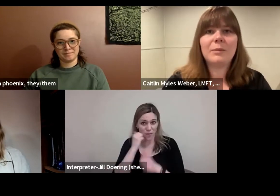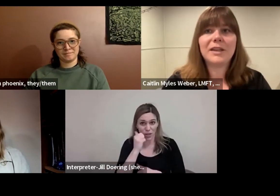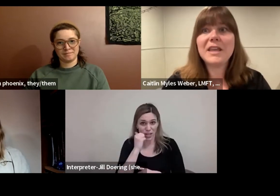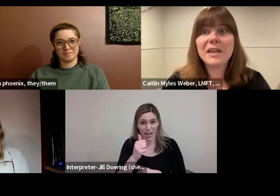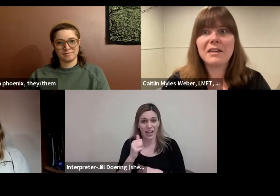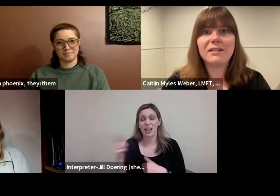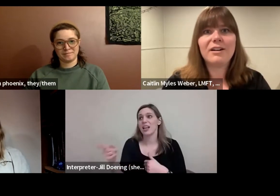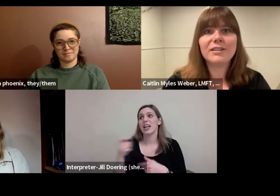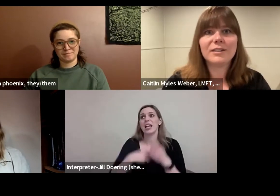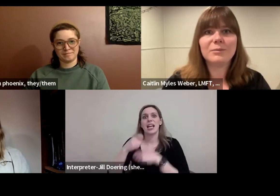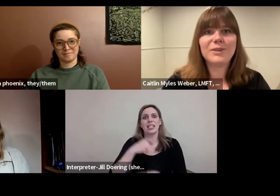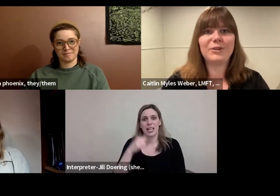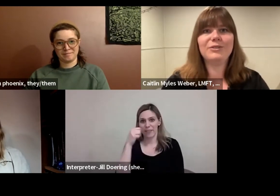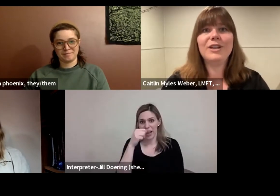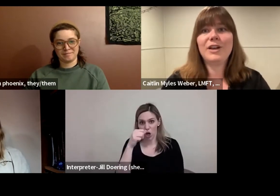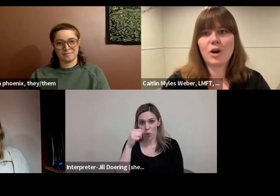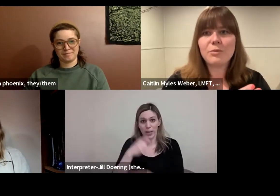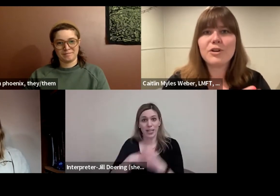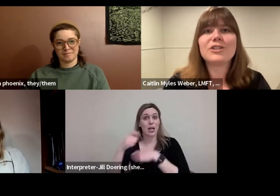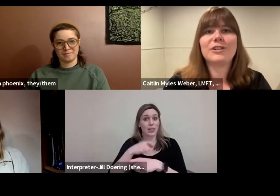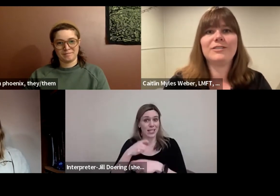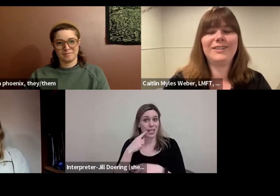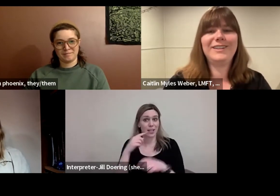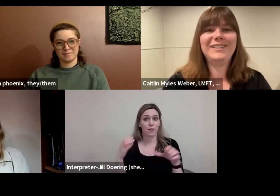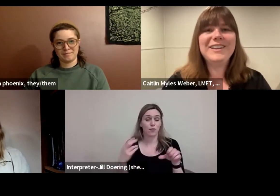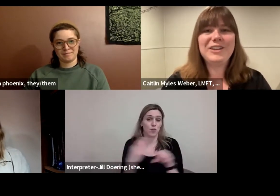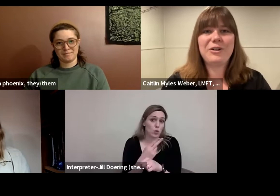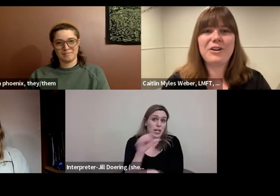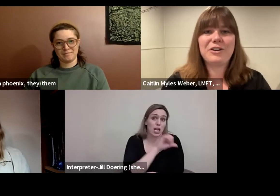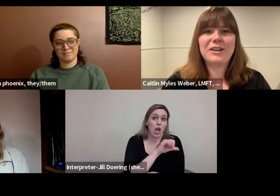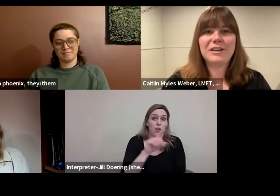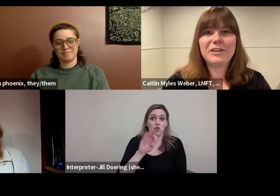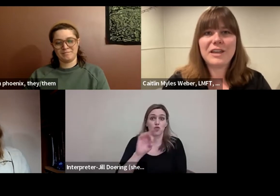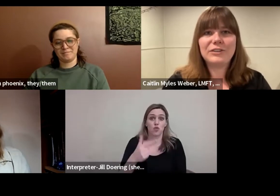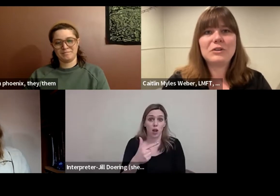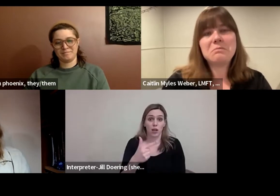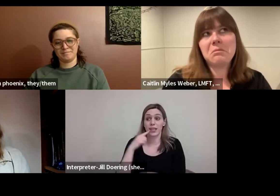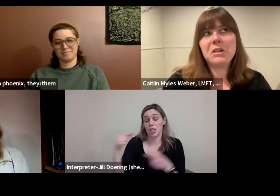and I'm like, "Yay, awesome, you know, harm reduction." You know, are you gonna get lung cancer?